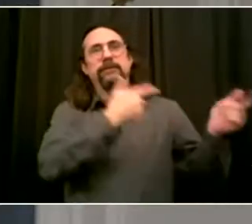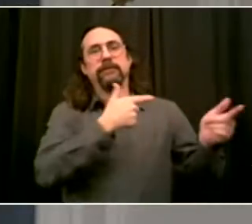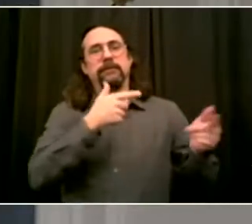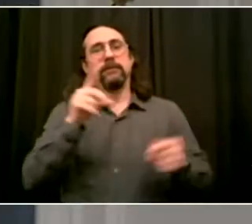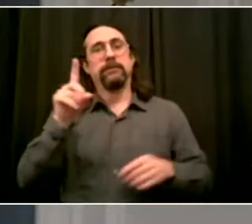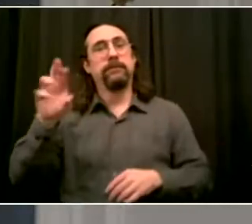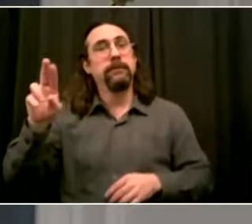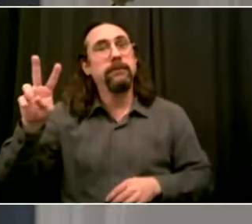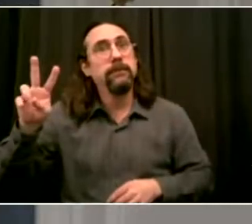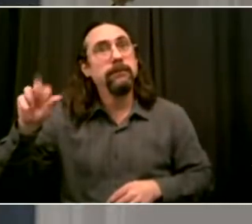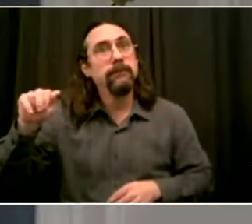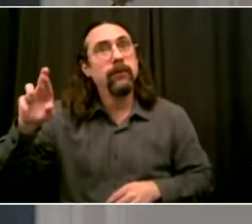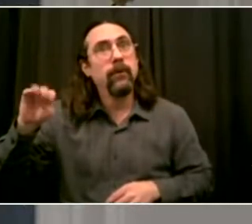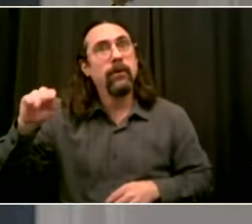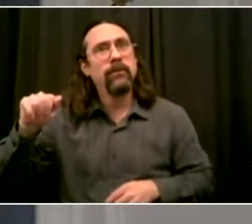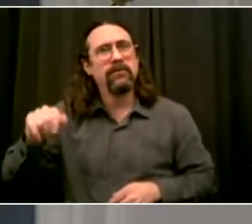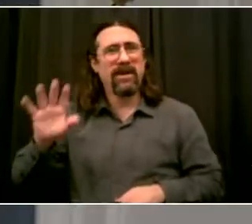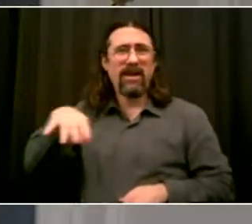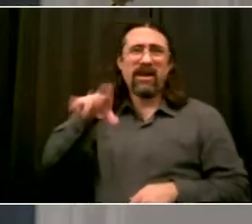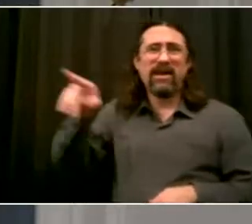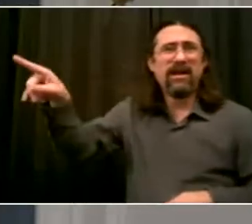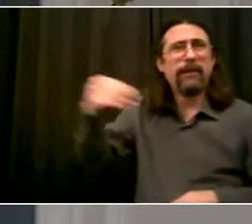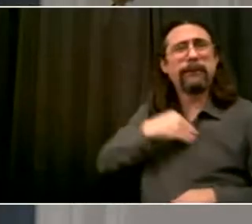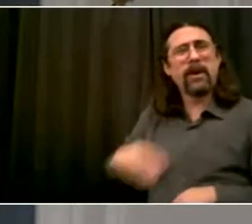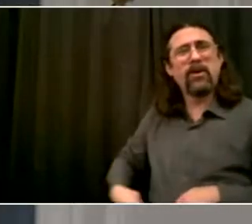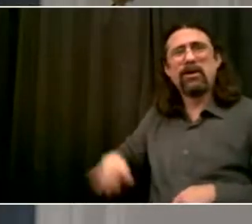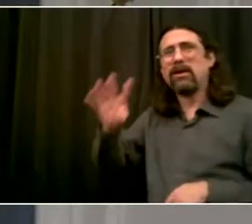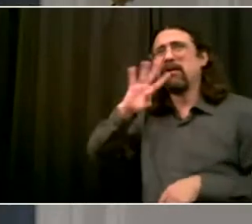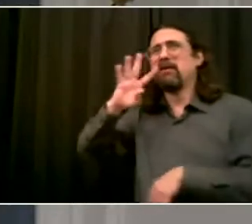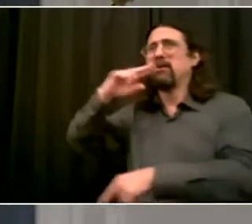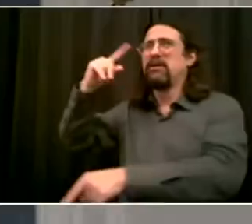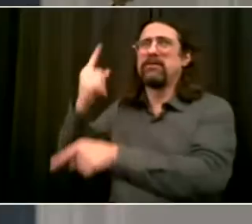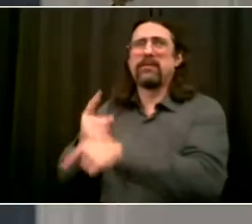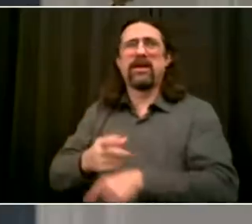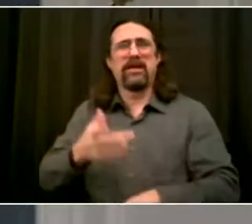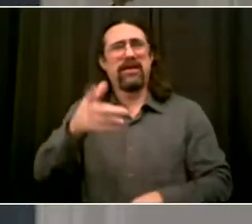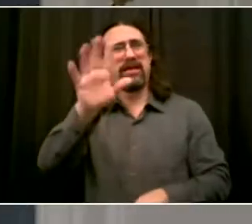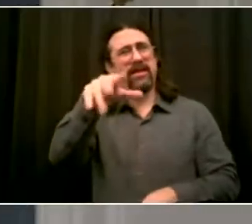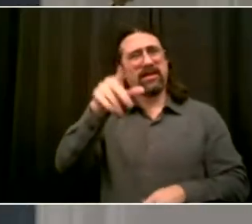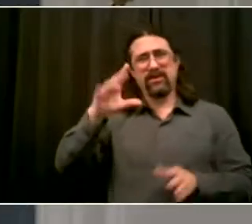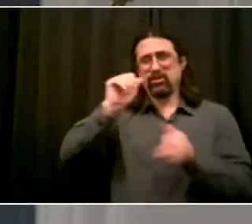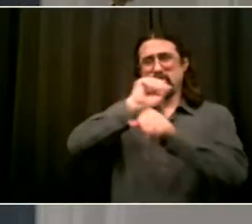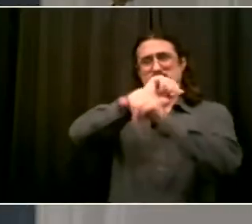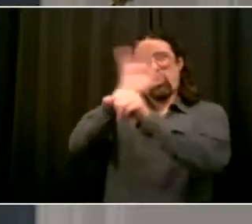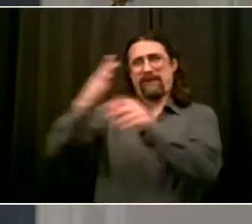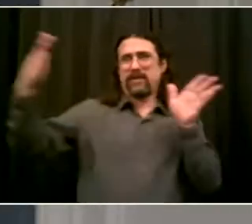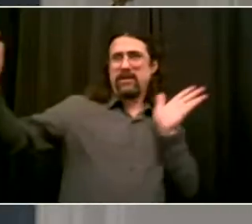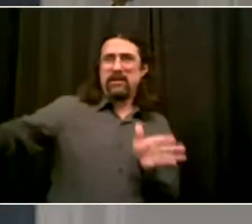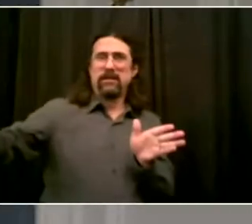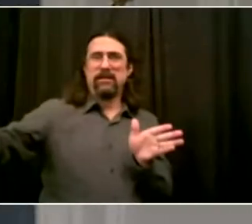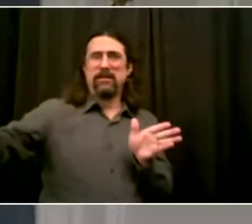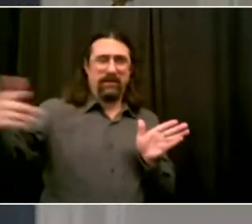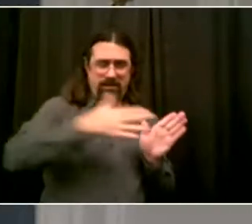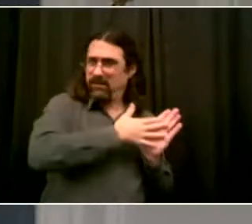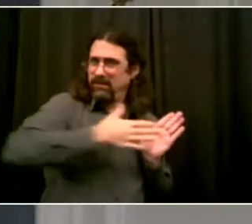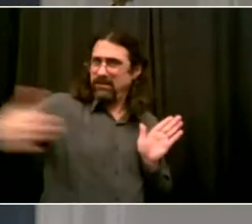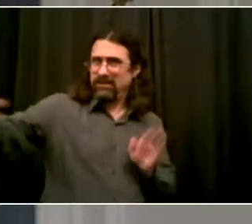HAVE TO FIGHT ANND KEEP FIGHTING. THE VACCINES GOING TO BE THERE. IF YOU'RE PLAYING BASEBALL